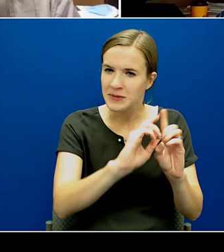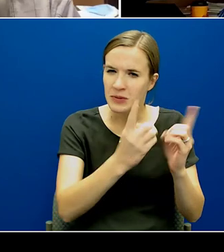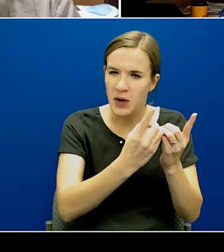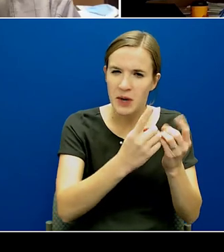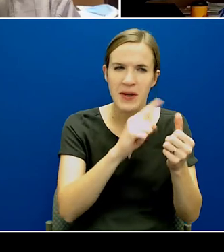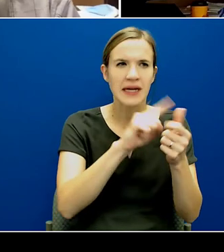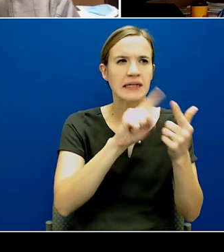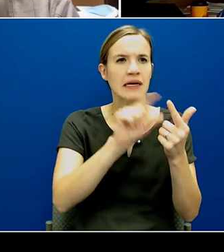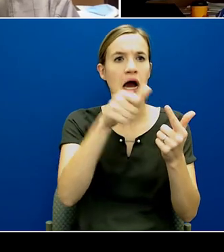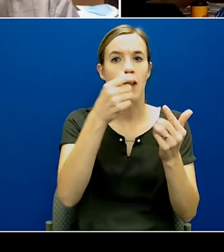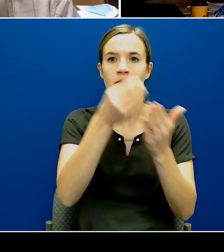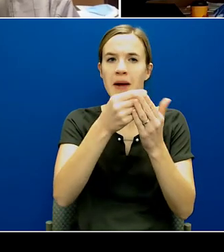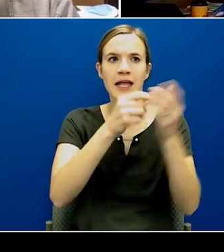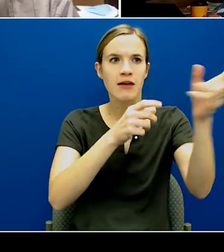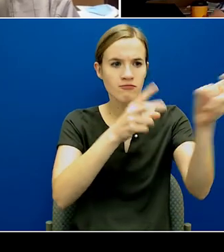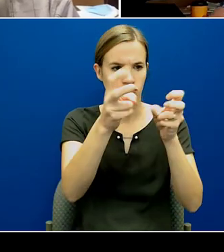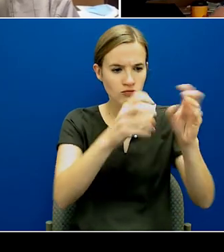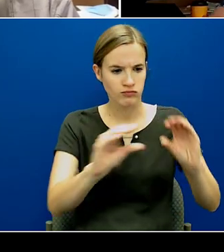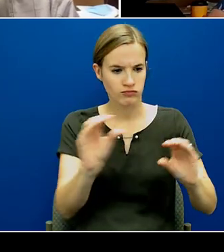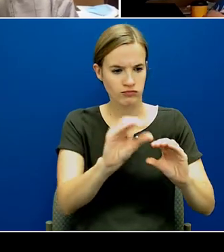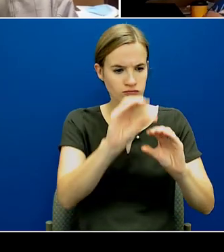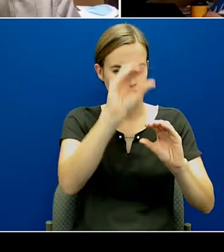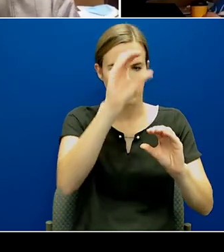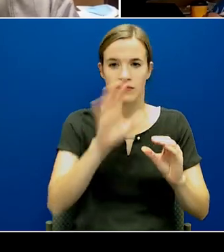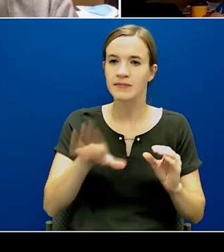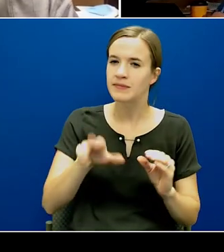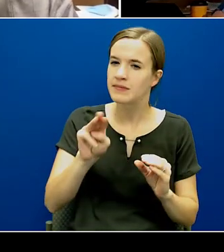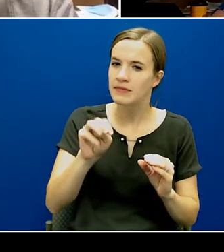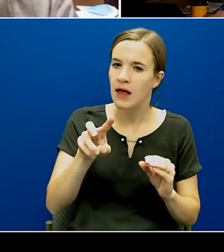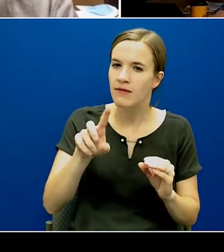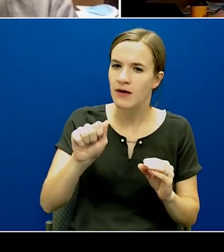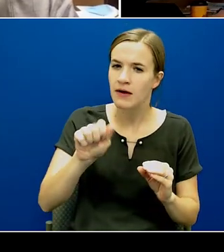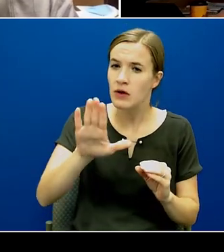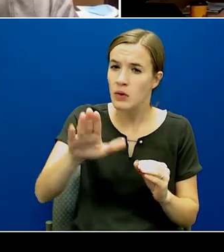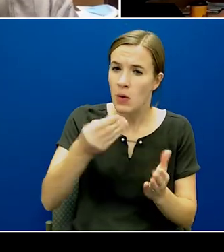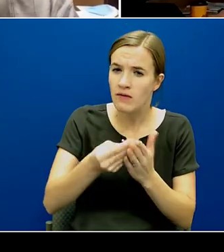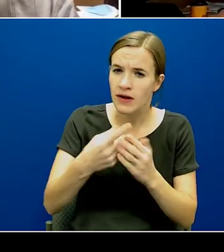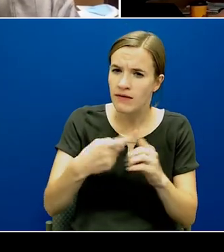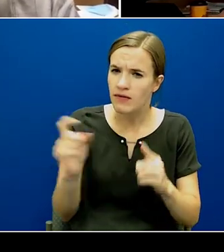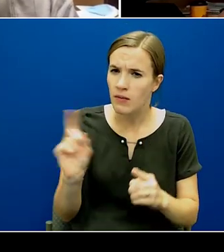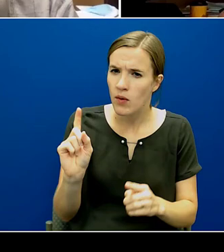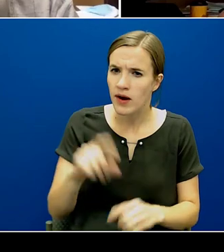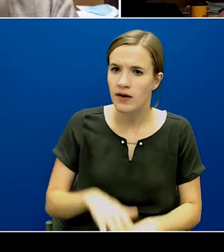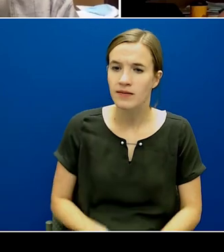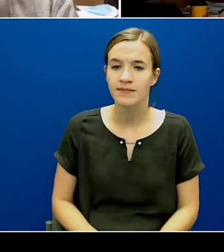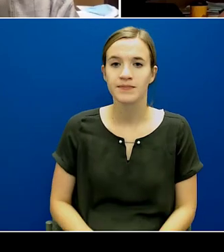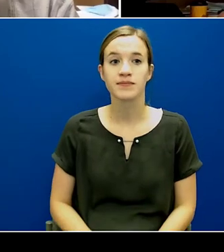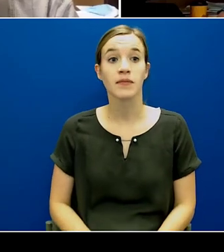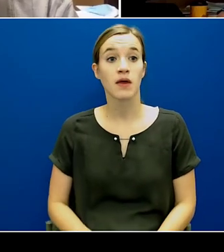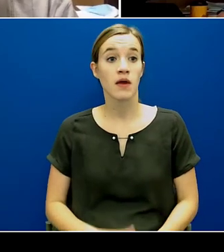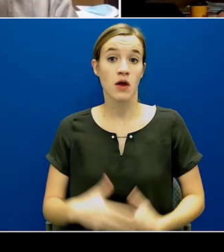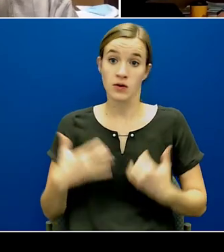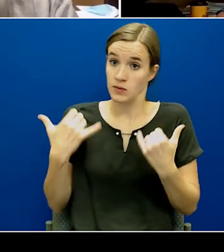receiving funding from, Melva? Melva: Right now we're just receiving the 5310 money, and that is for people with